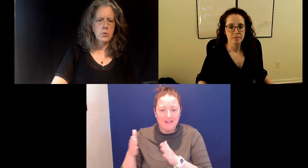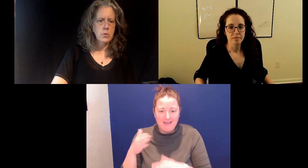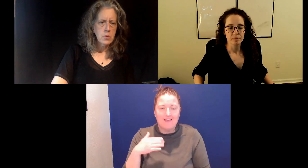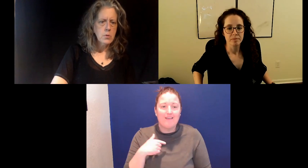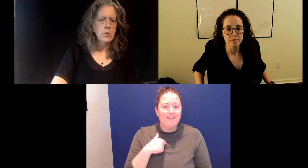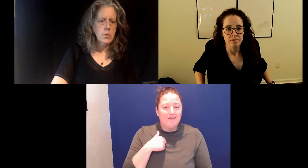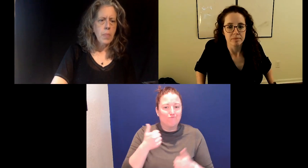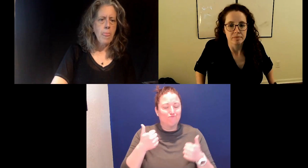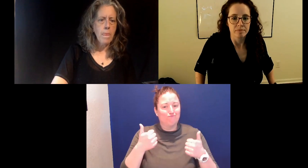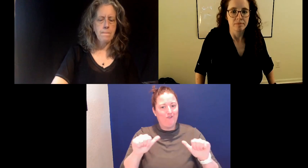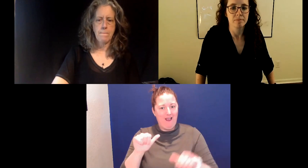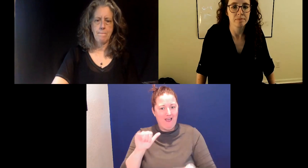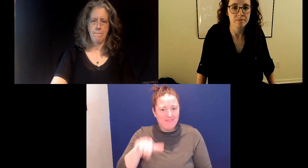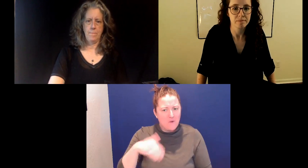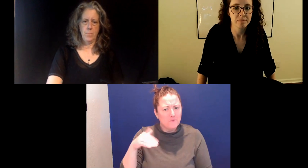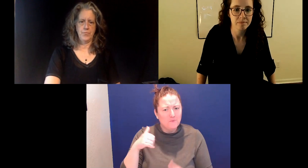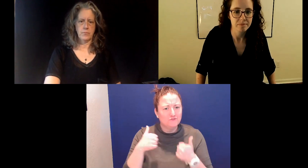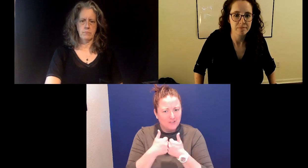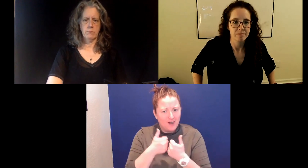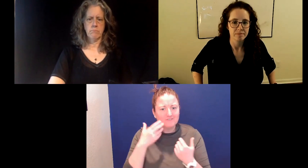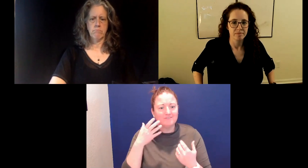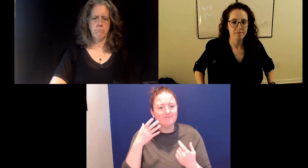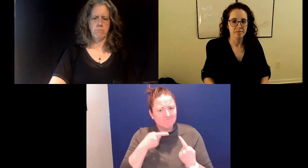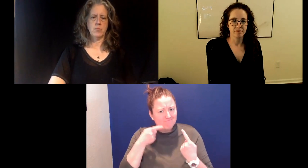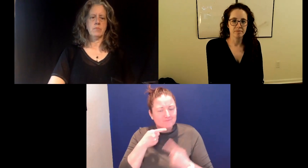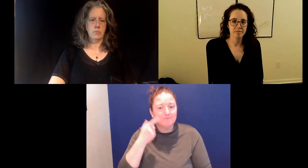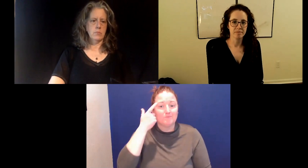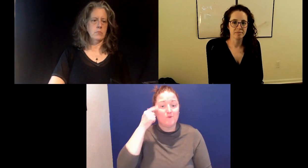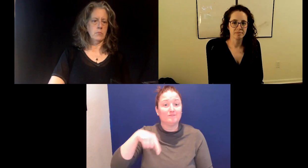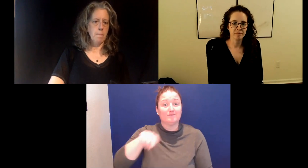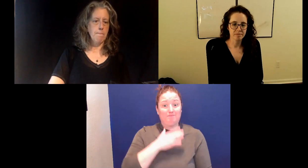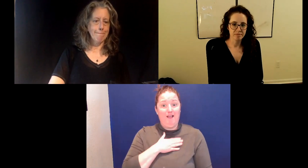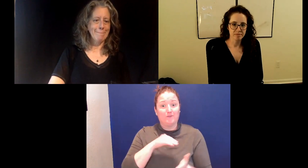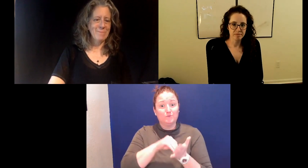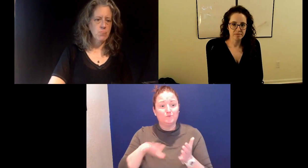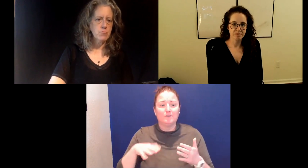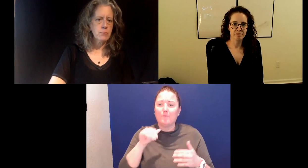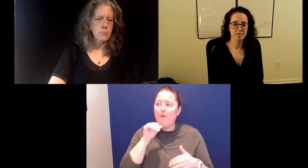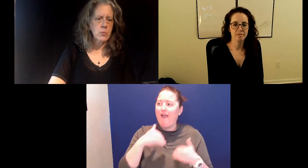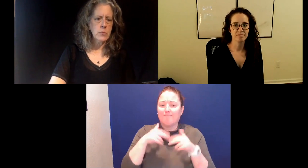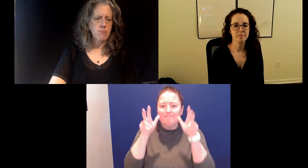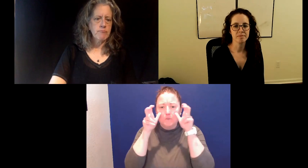um so one of the things about re uh recording the lessons and then reviewing your um lesson plans